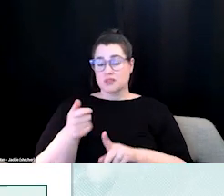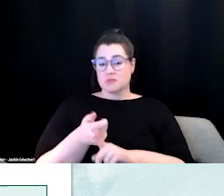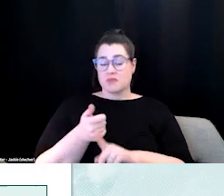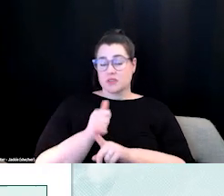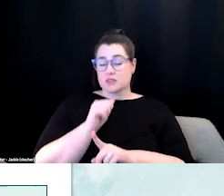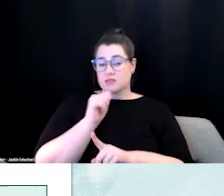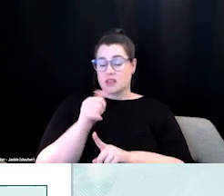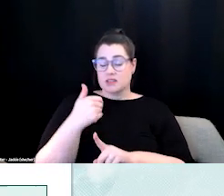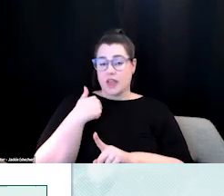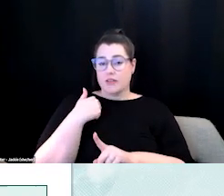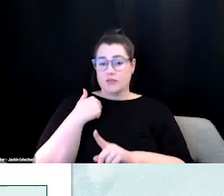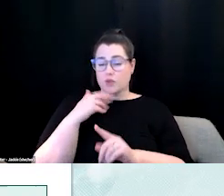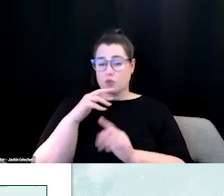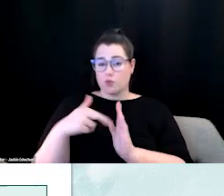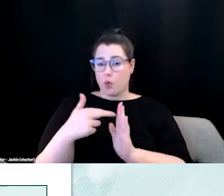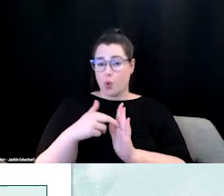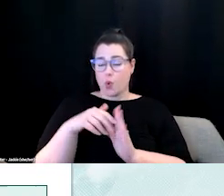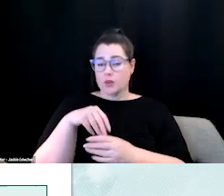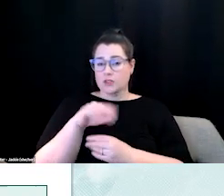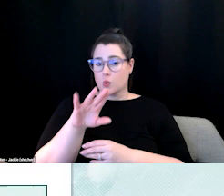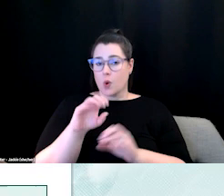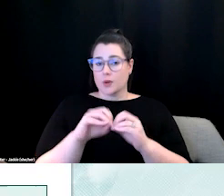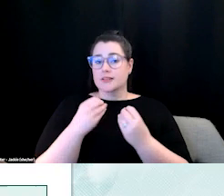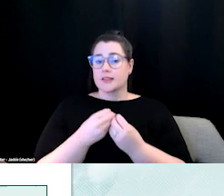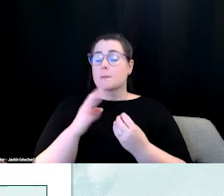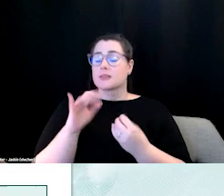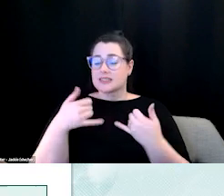But it is somebody that has access to edit your proposal.